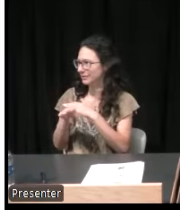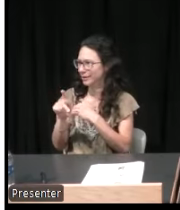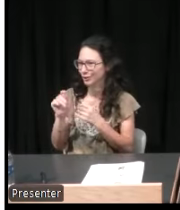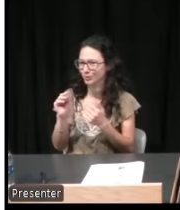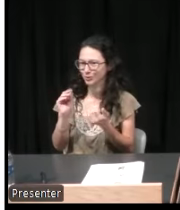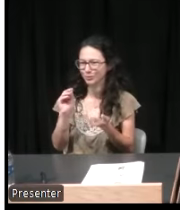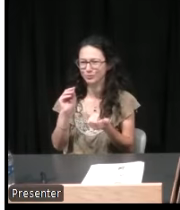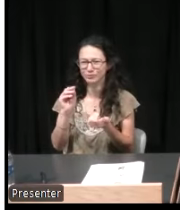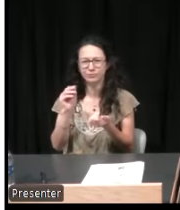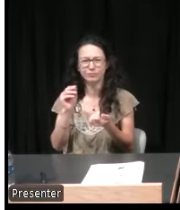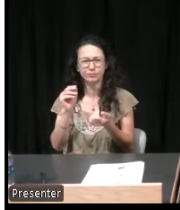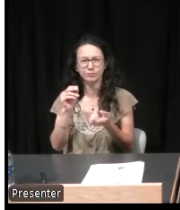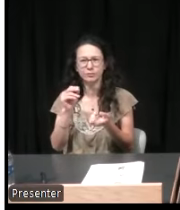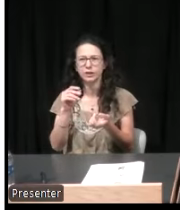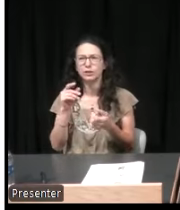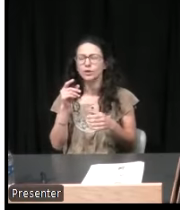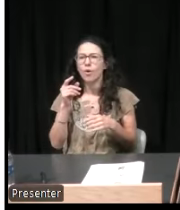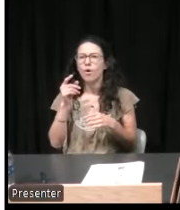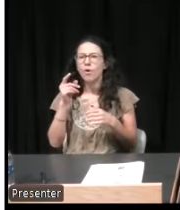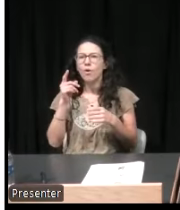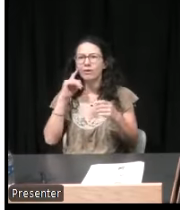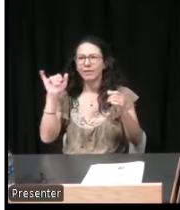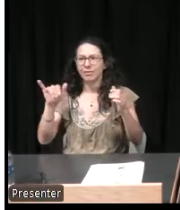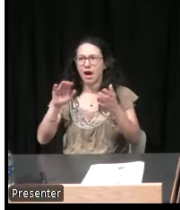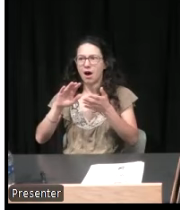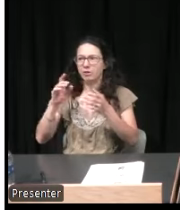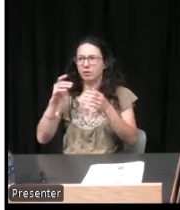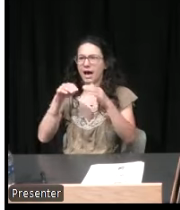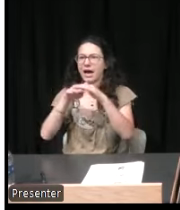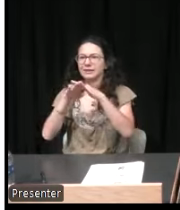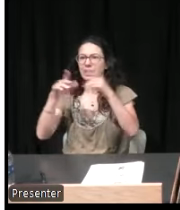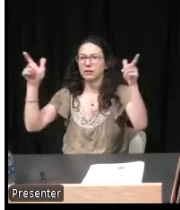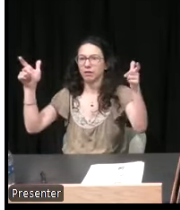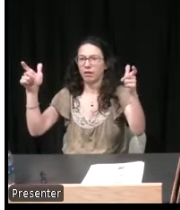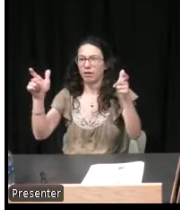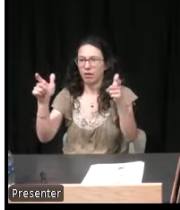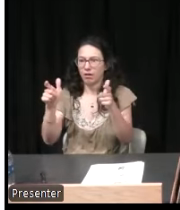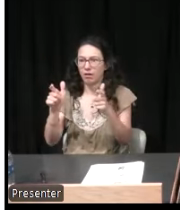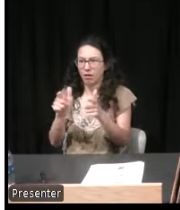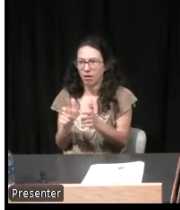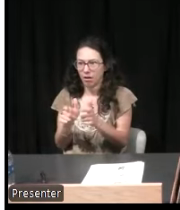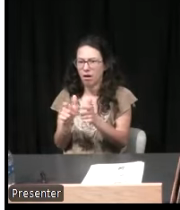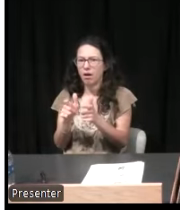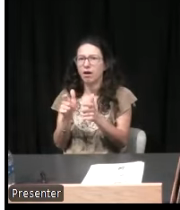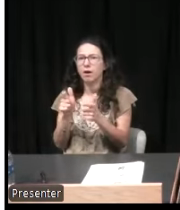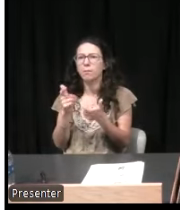hearing people are having access to and look at the deaf experience you can see that access